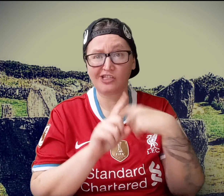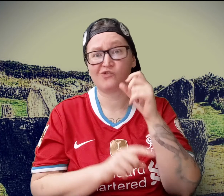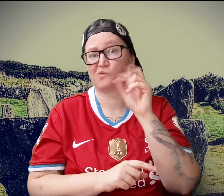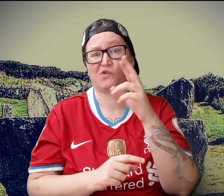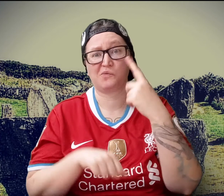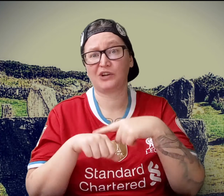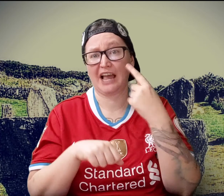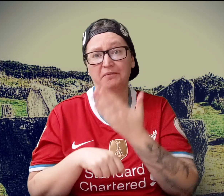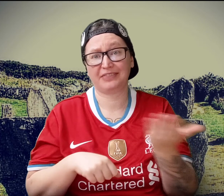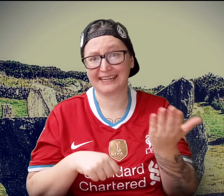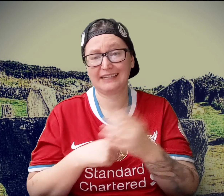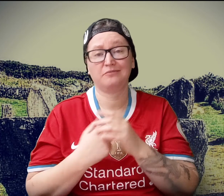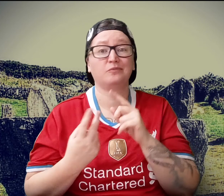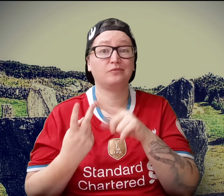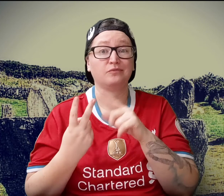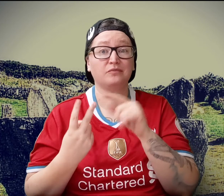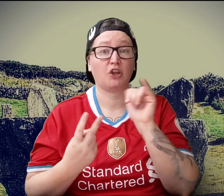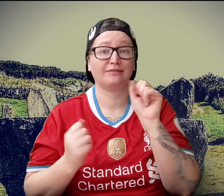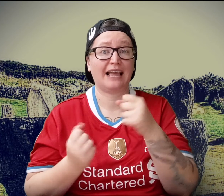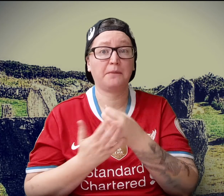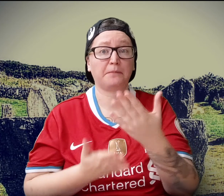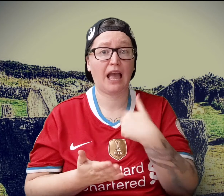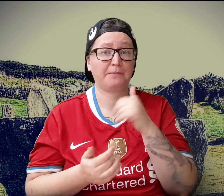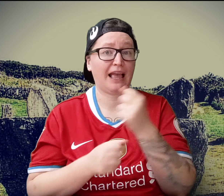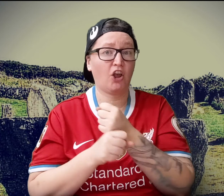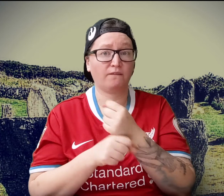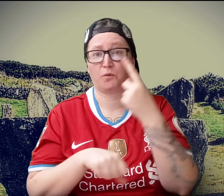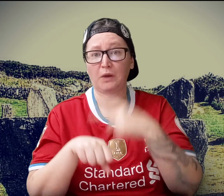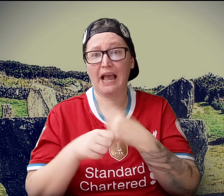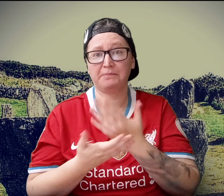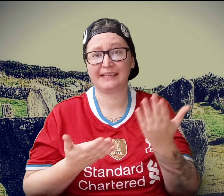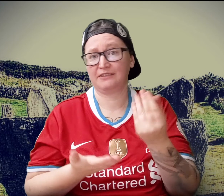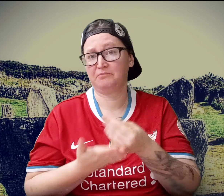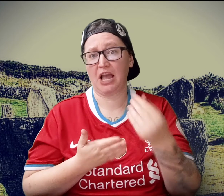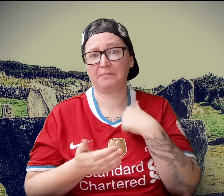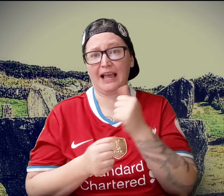and you can support me monthly or as a one-time thing also you can buy me a coffee again which